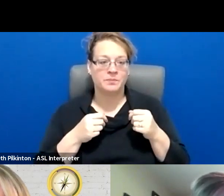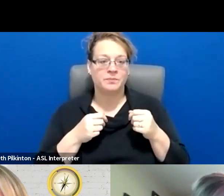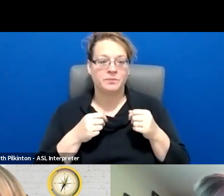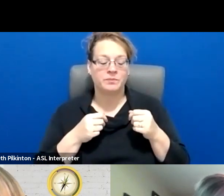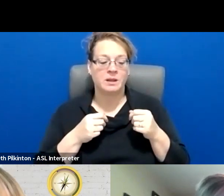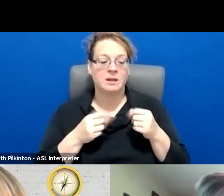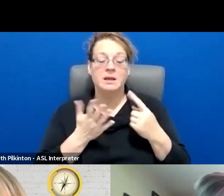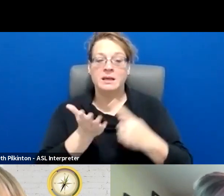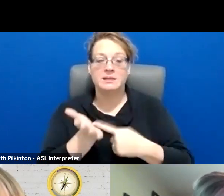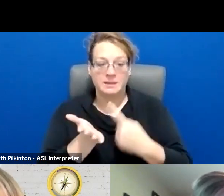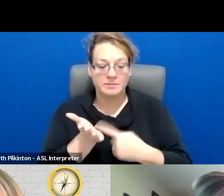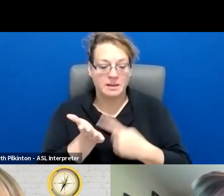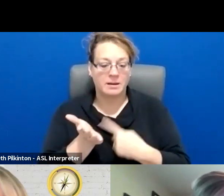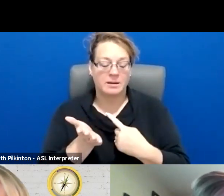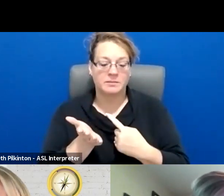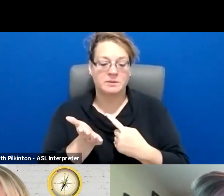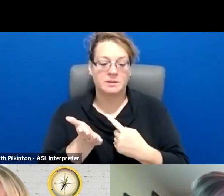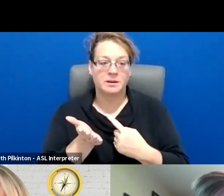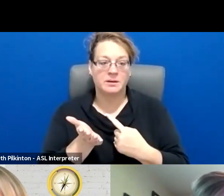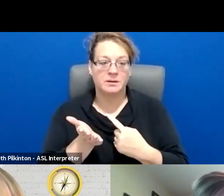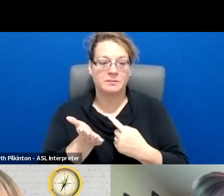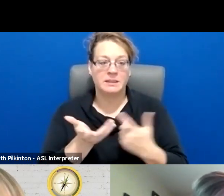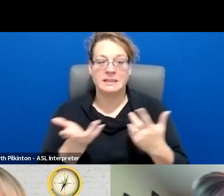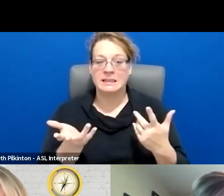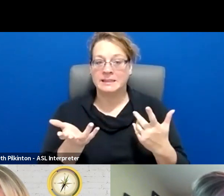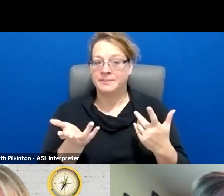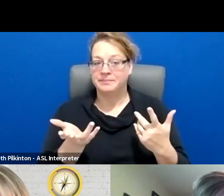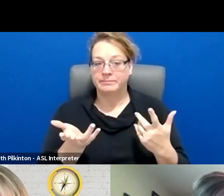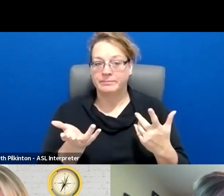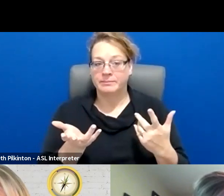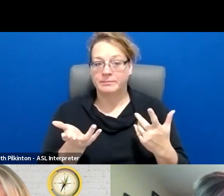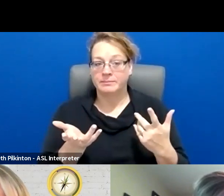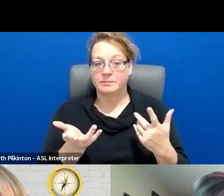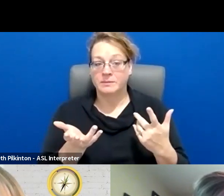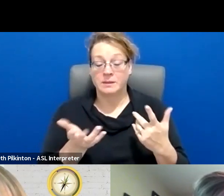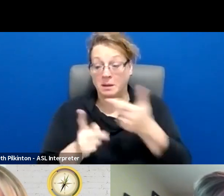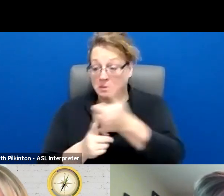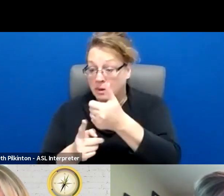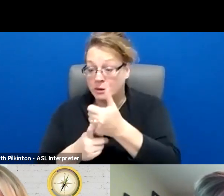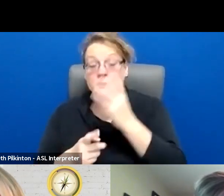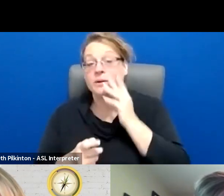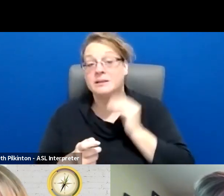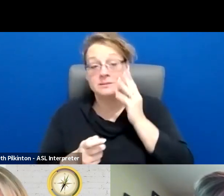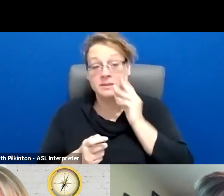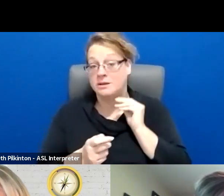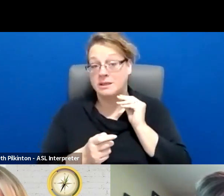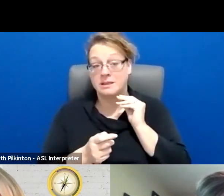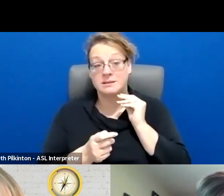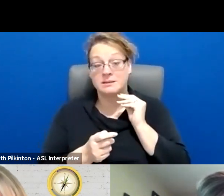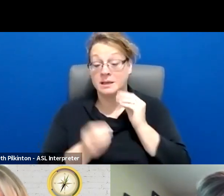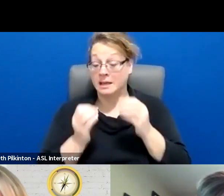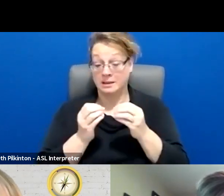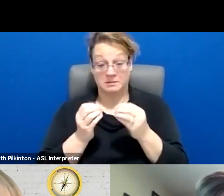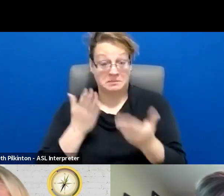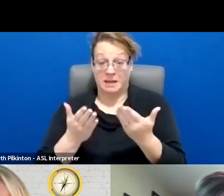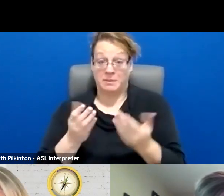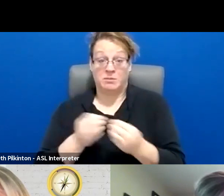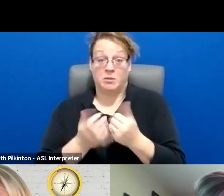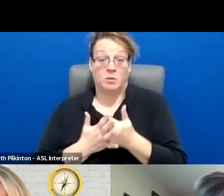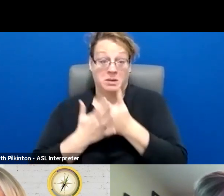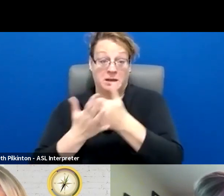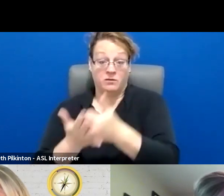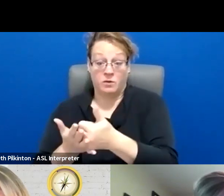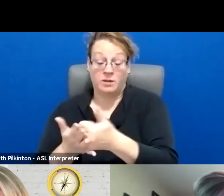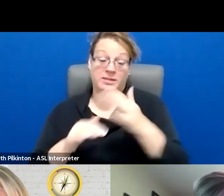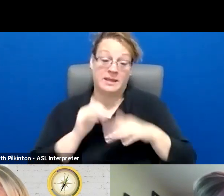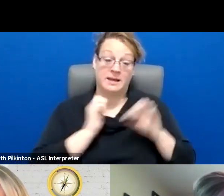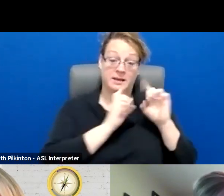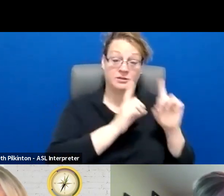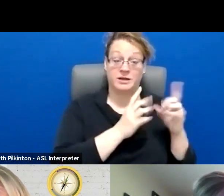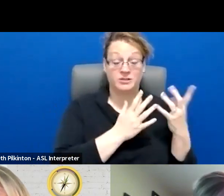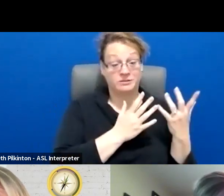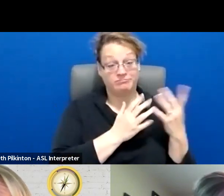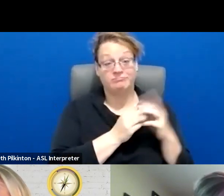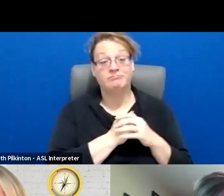And what they offer to the position.